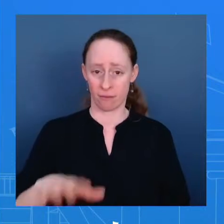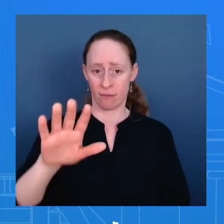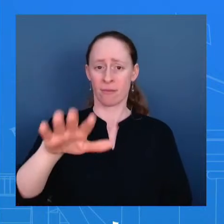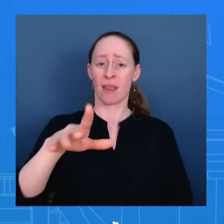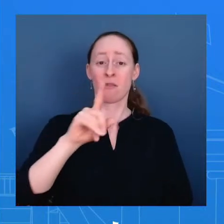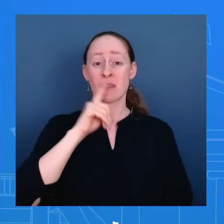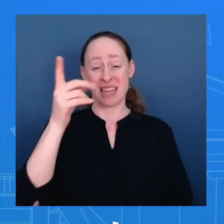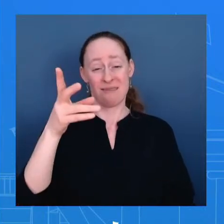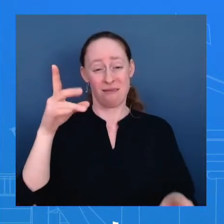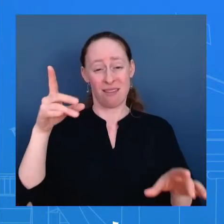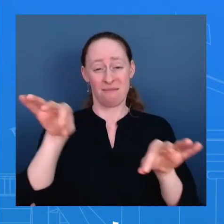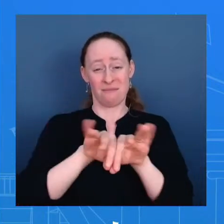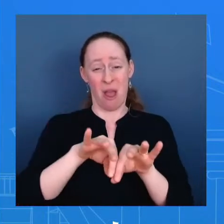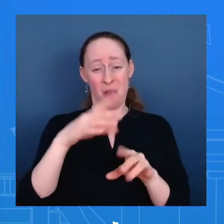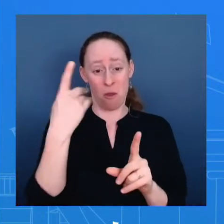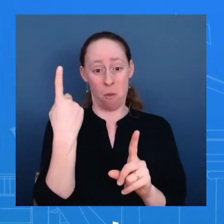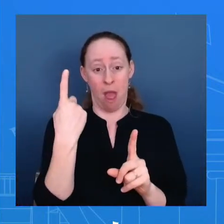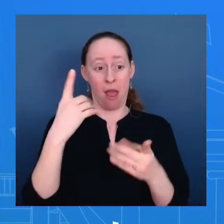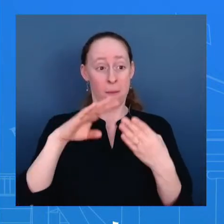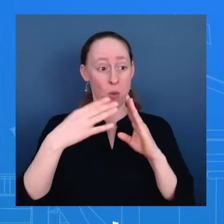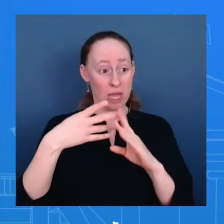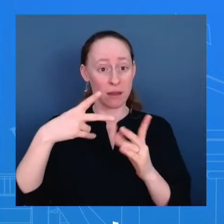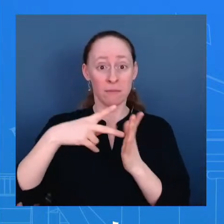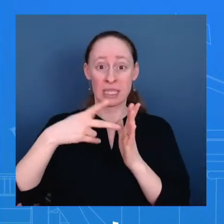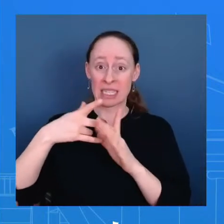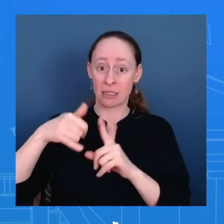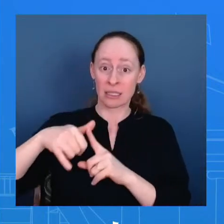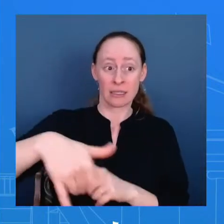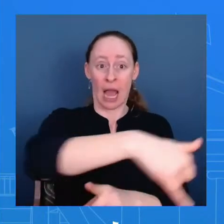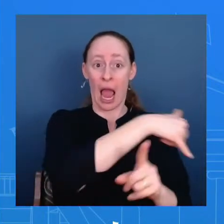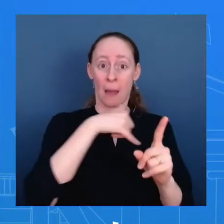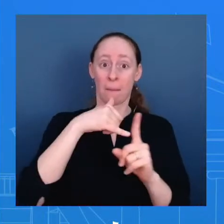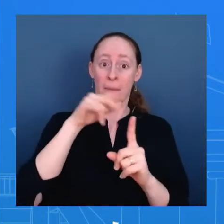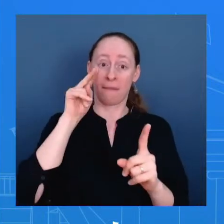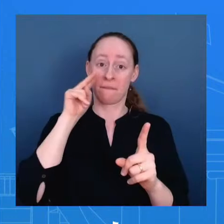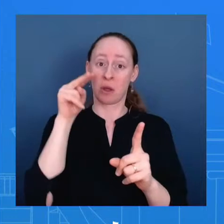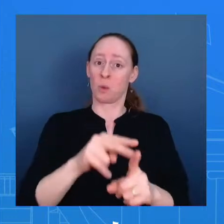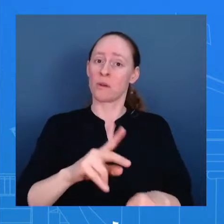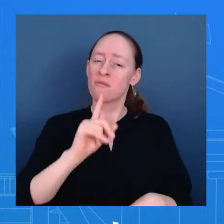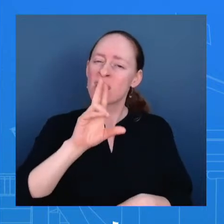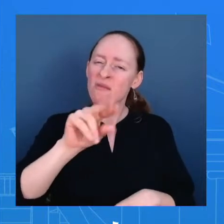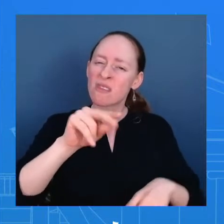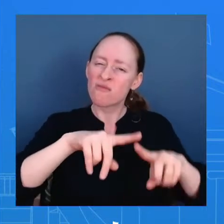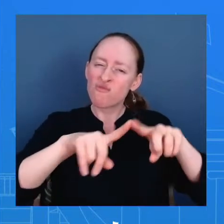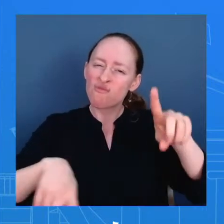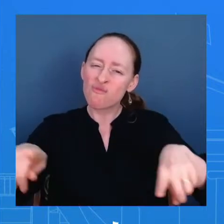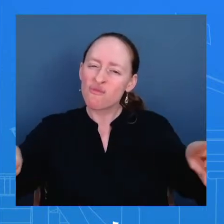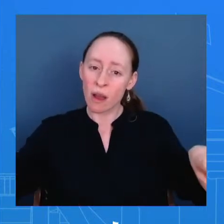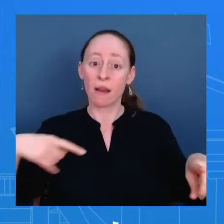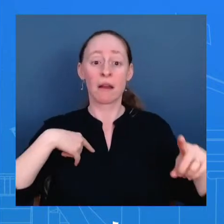of opinions that we received last Friday and that I've heard from speaking with literally dozens